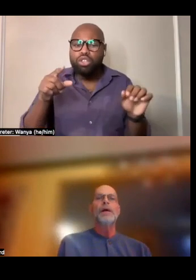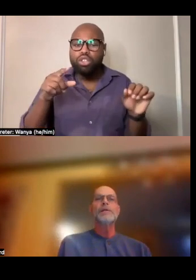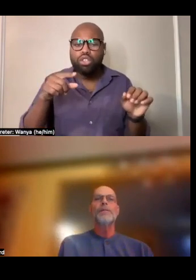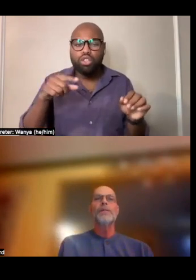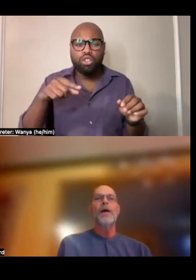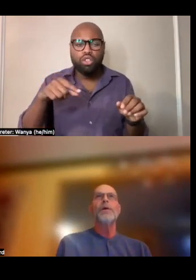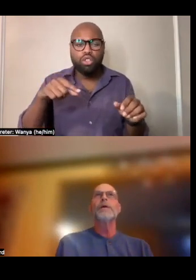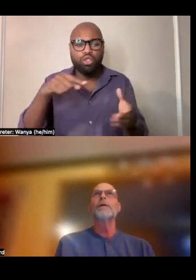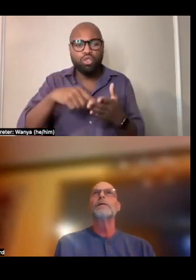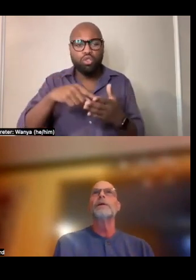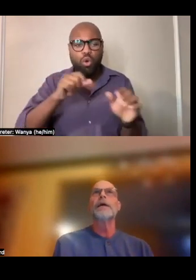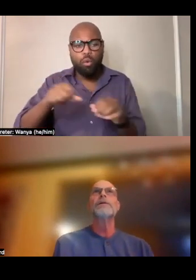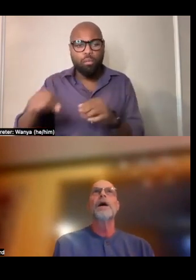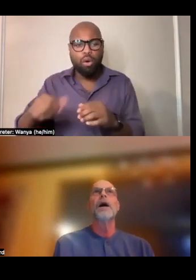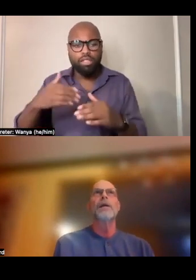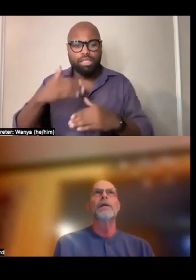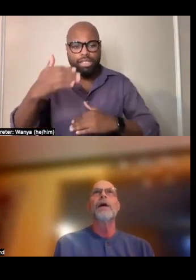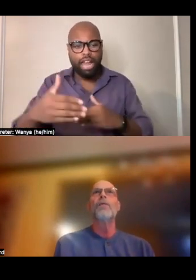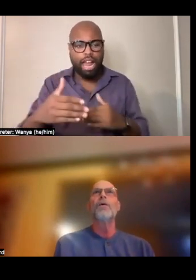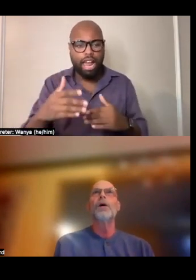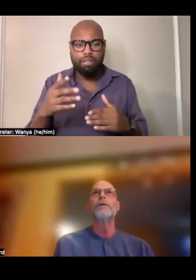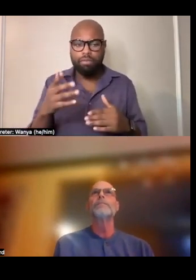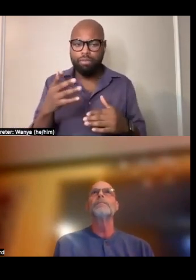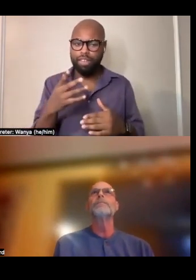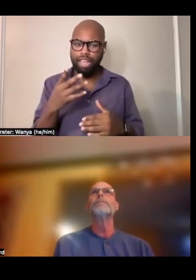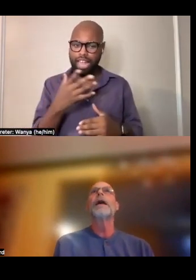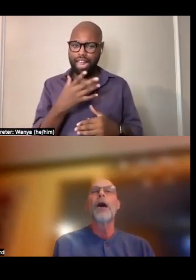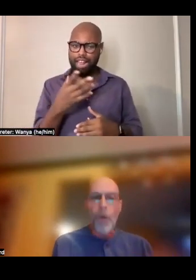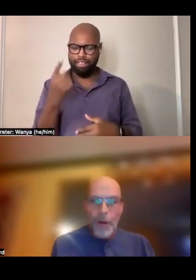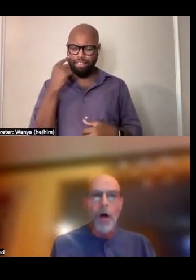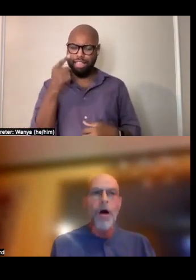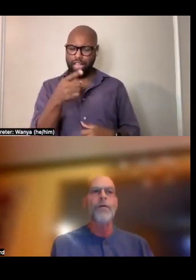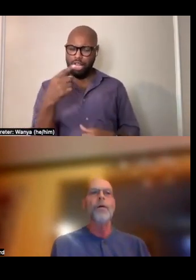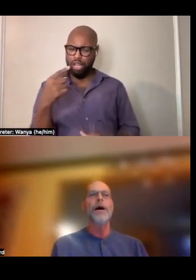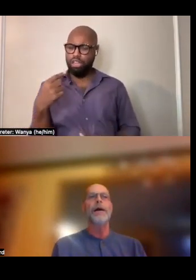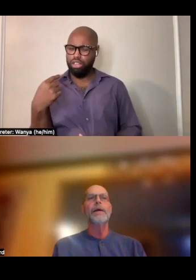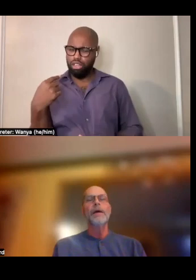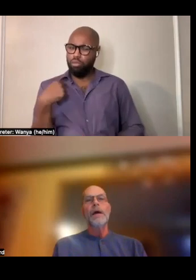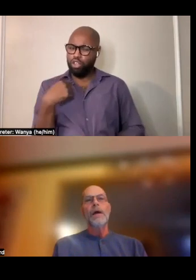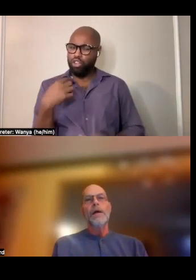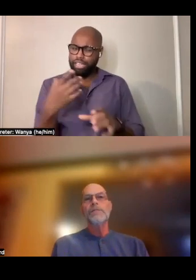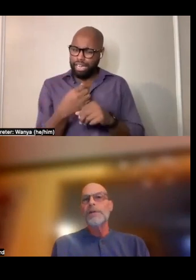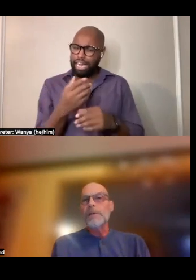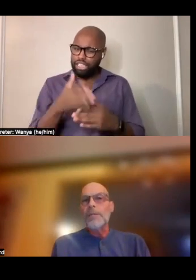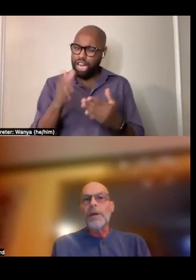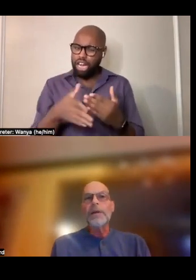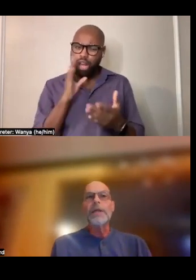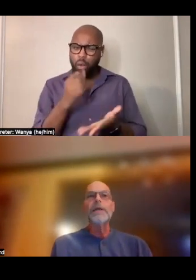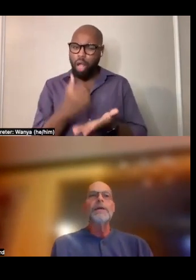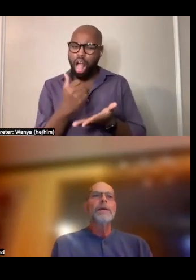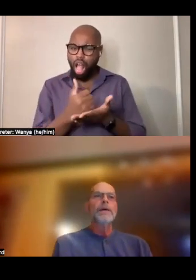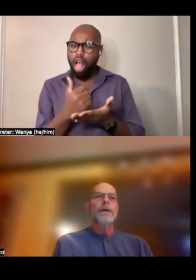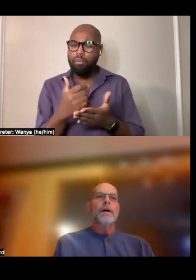and something that we could get done that would help along the way. It's visitability.